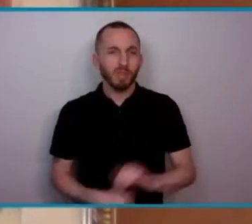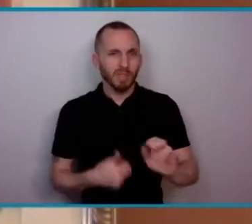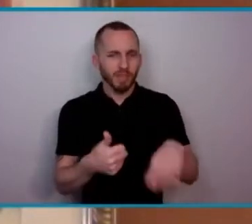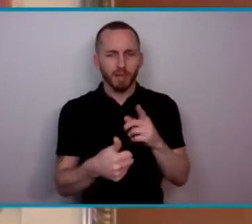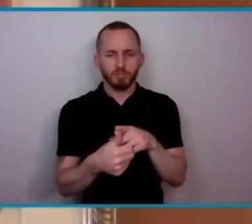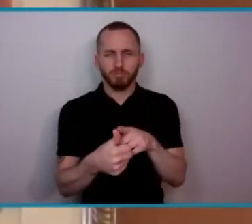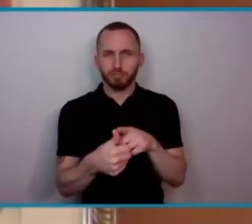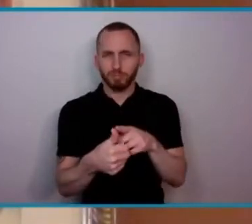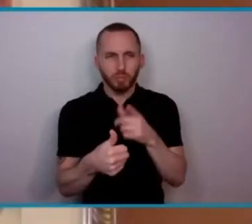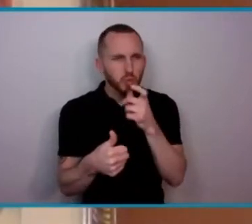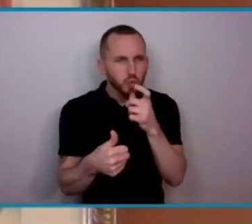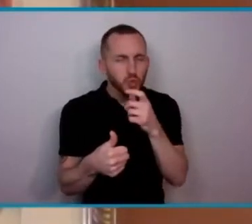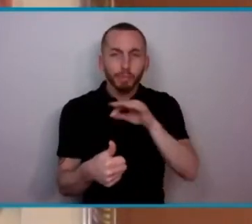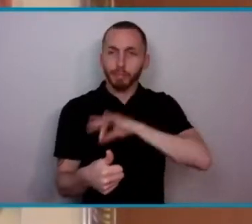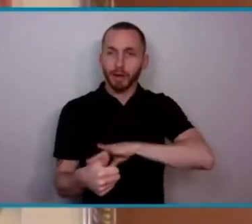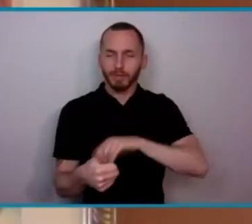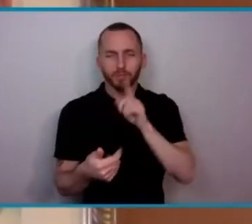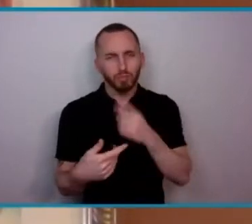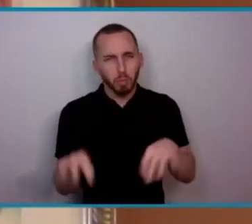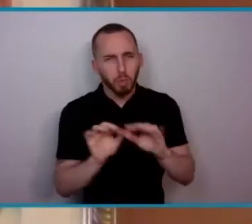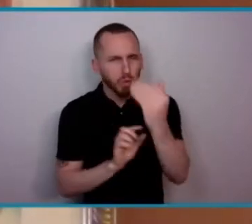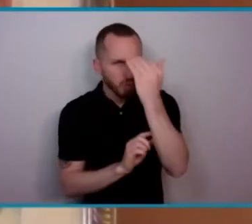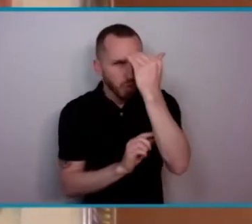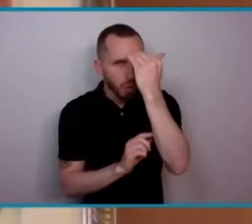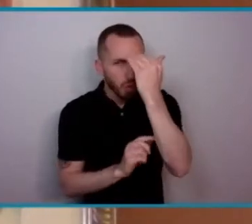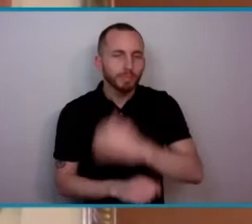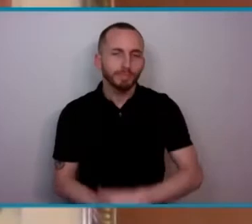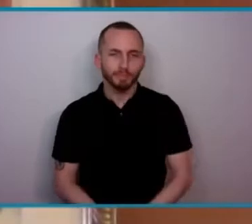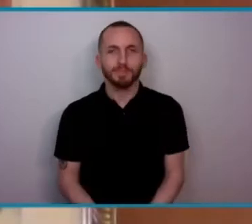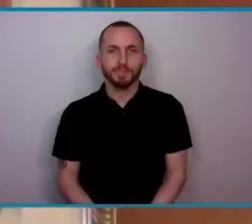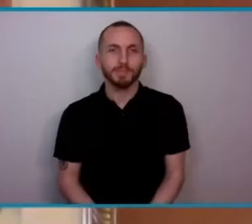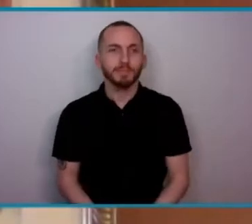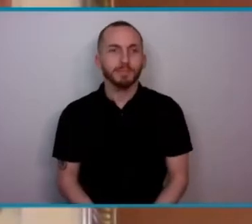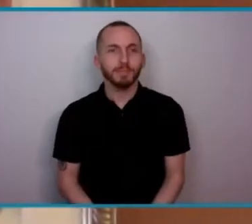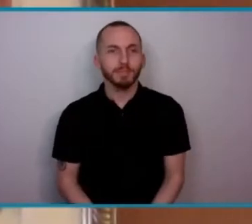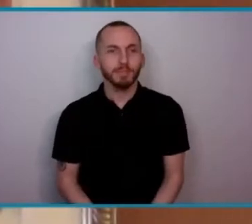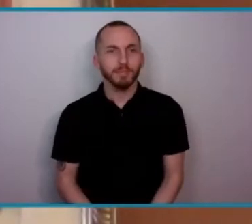The what has to do with what's the magic ingredient.